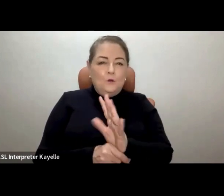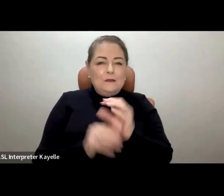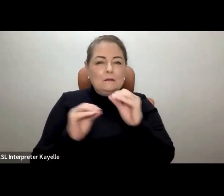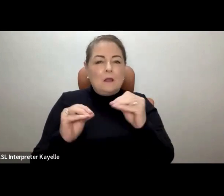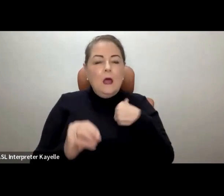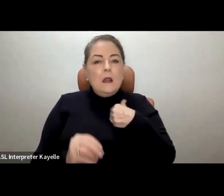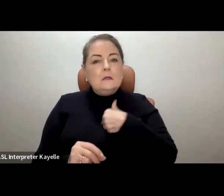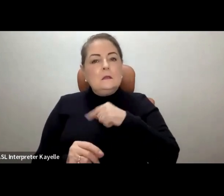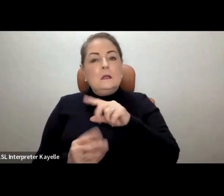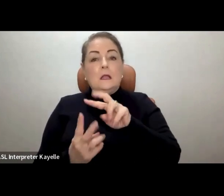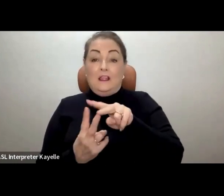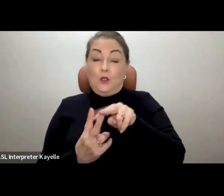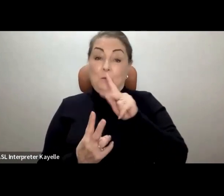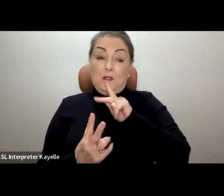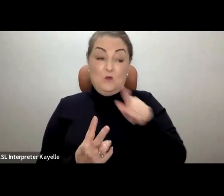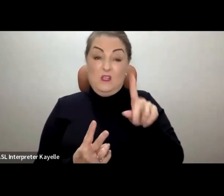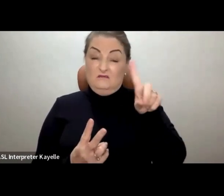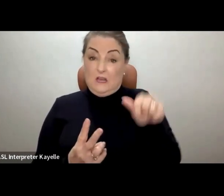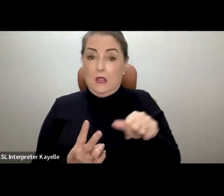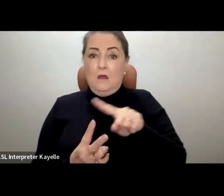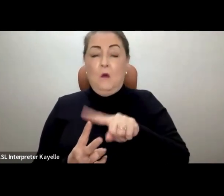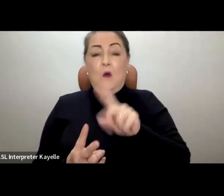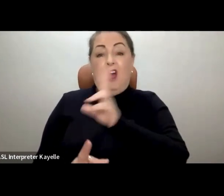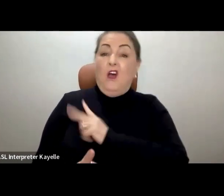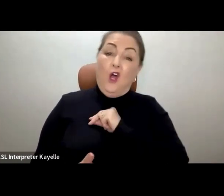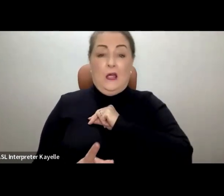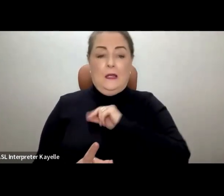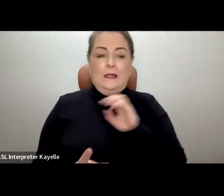that people with disabilities are either heroic, or villains